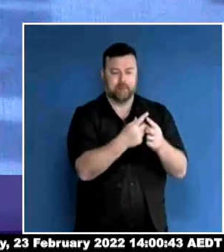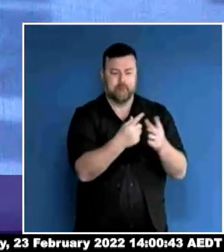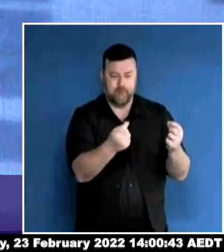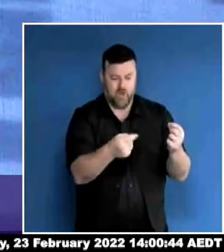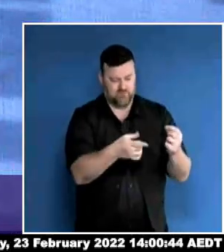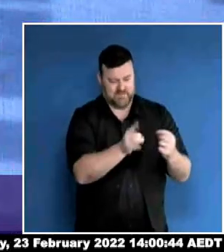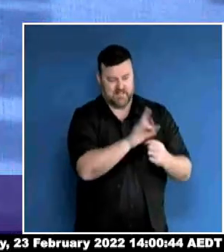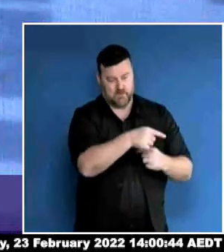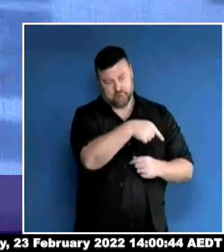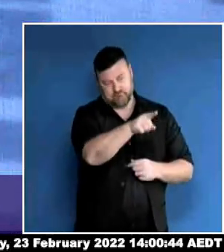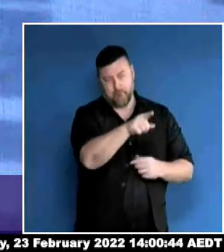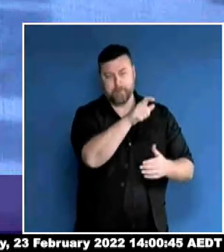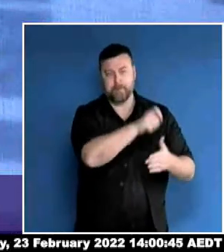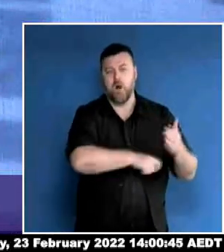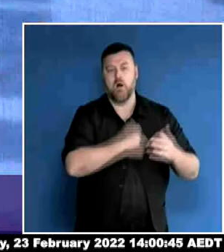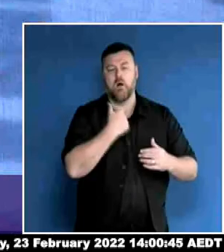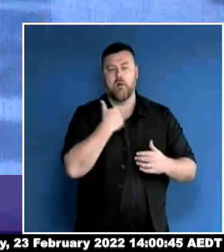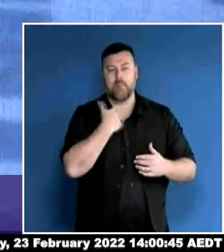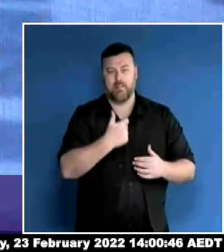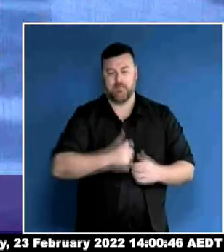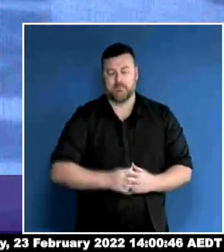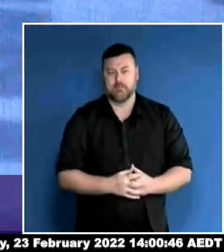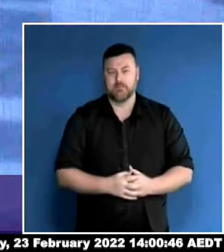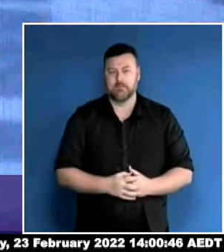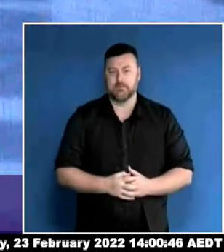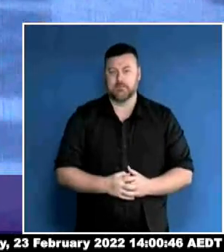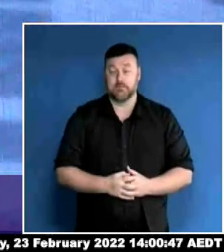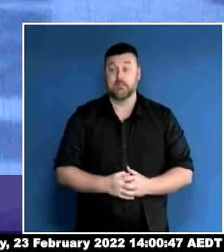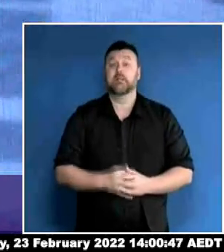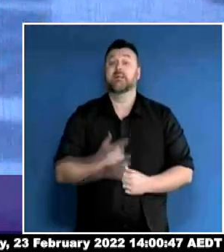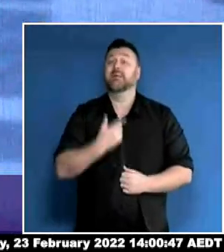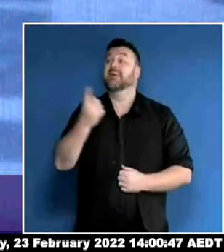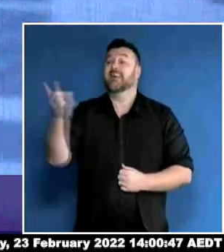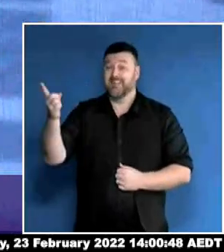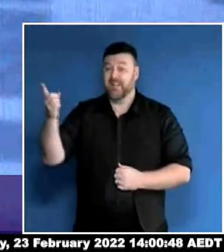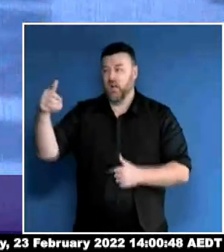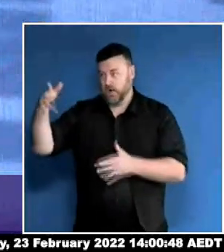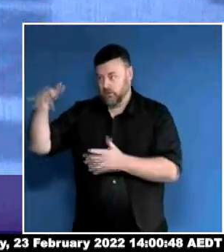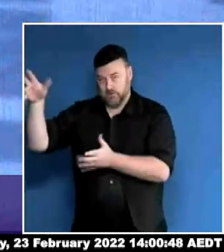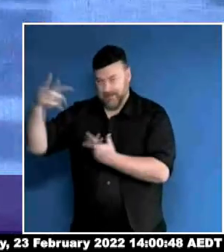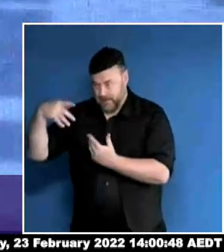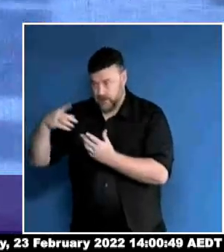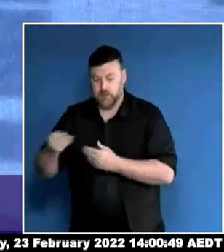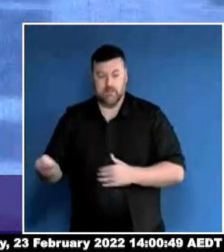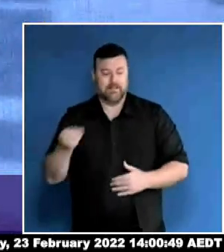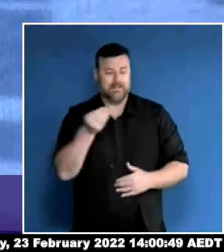When he came back and gave you the gift vouchers, he said: "They are for a Coles petrol station not the supermarket."